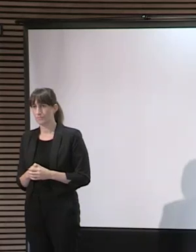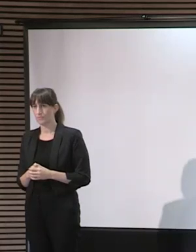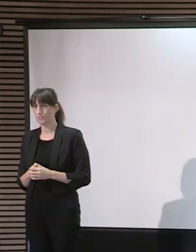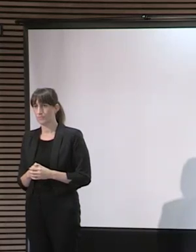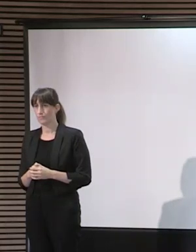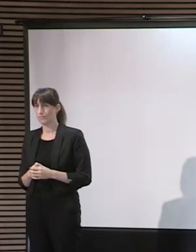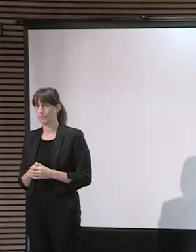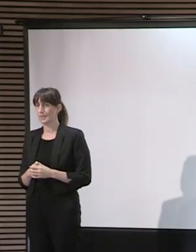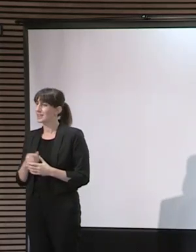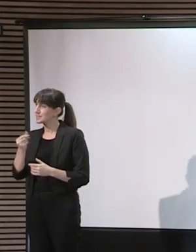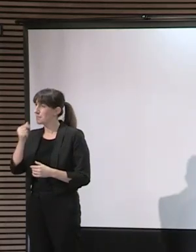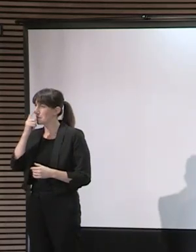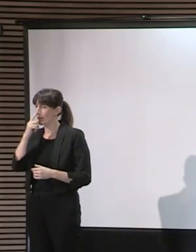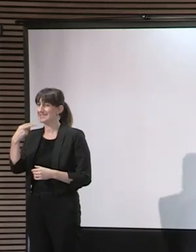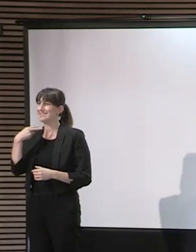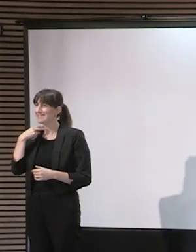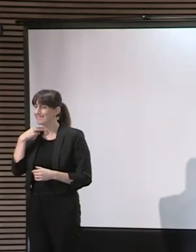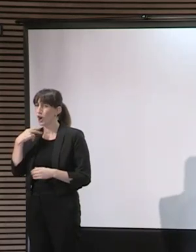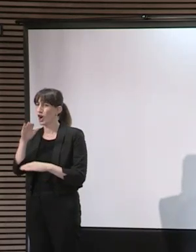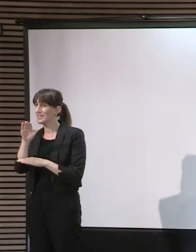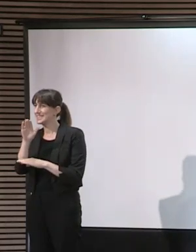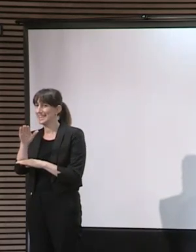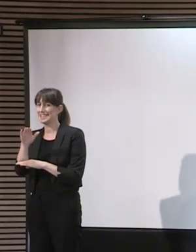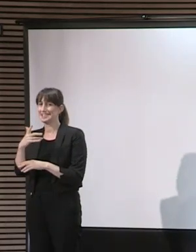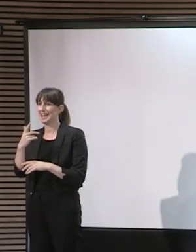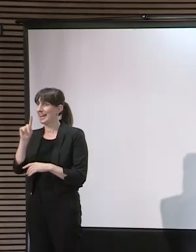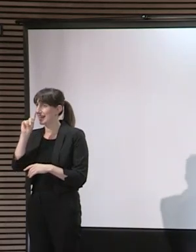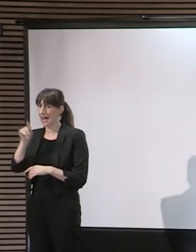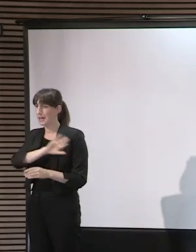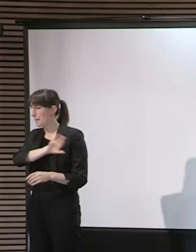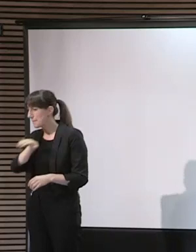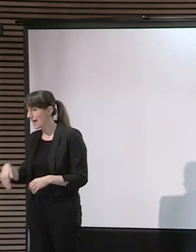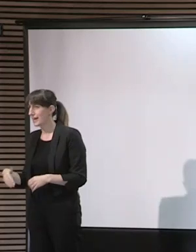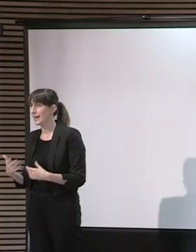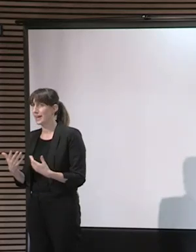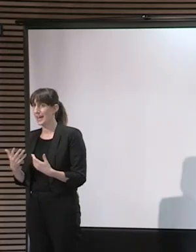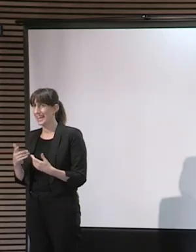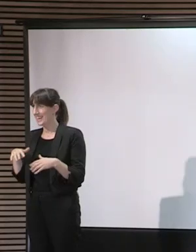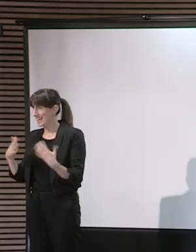I know someone - they have four times tried to come back